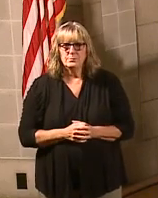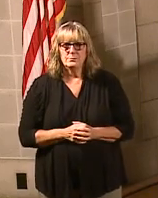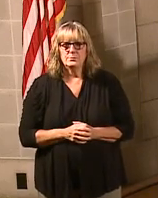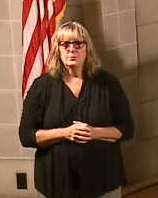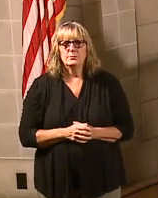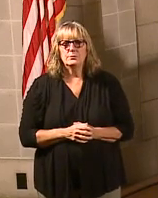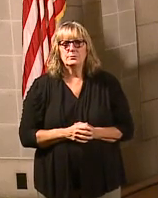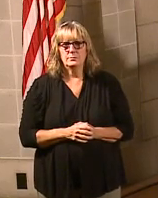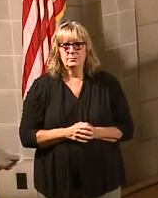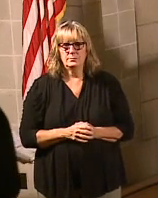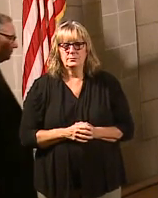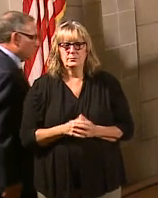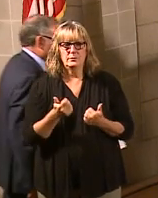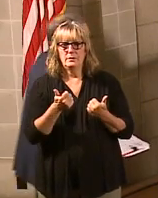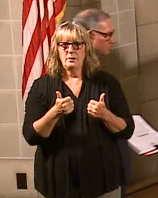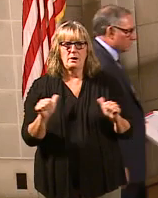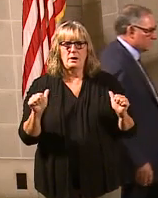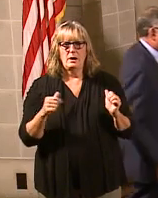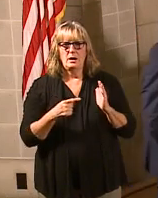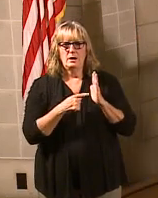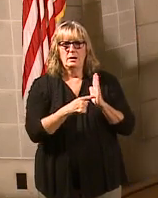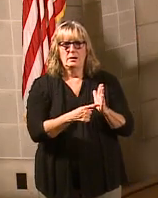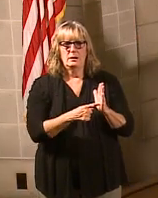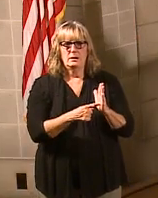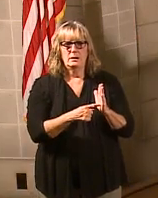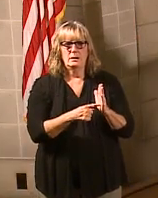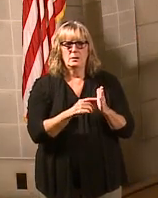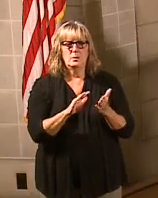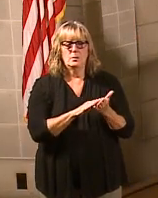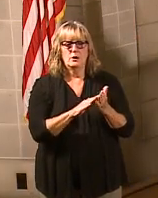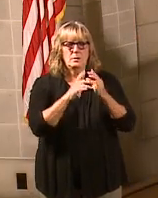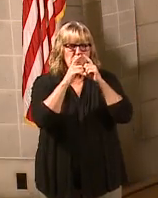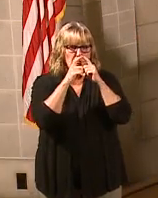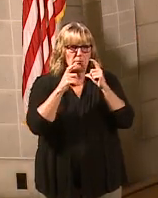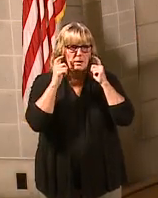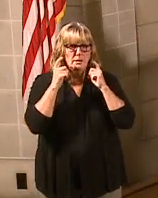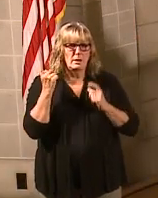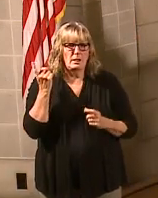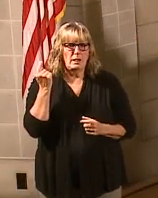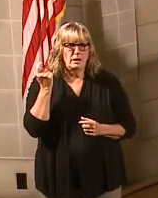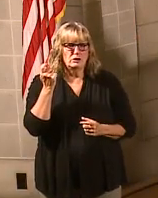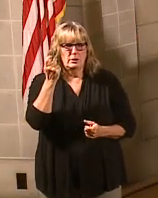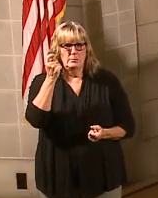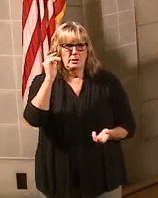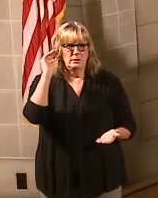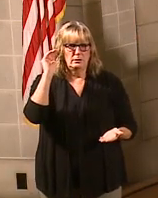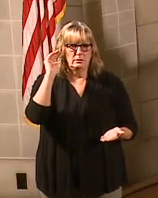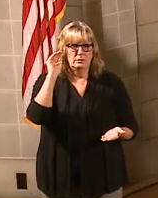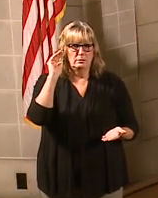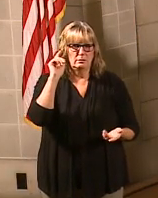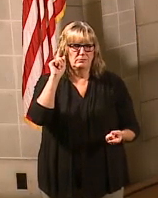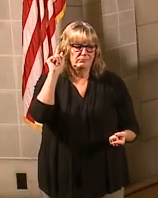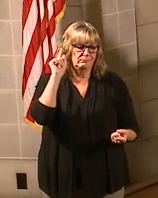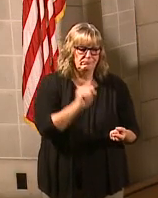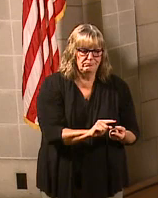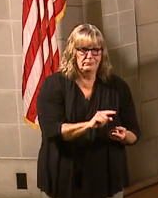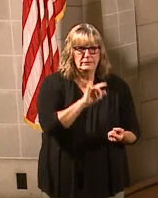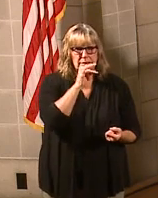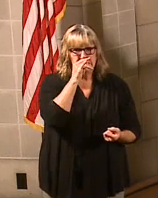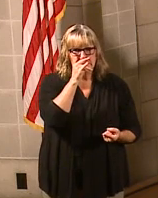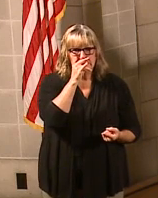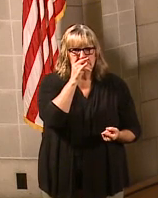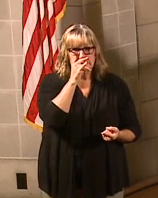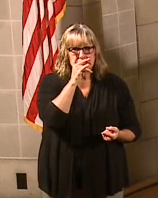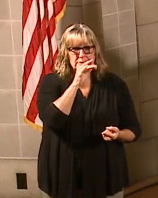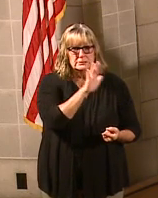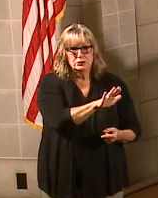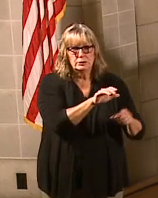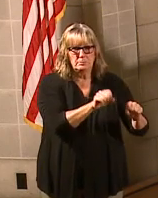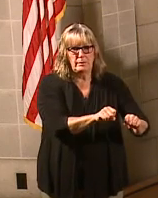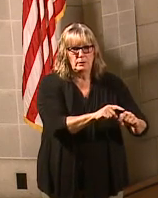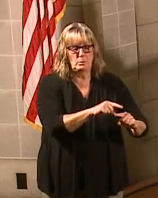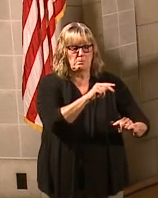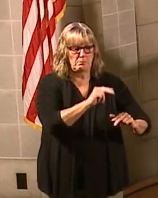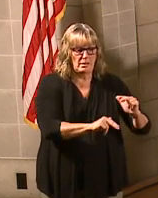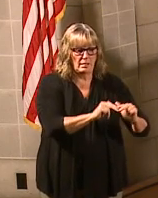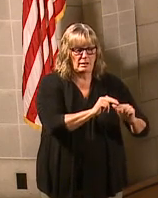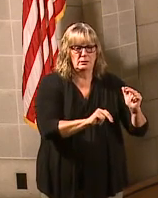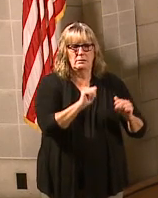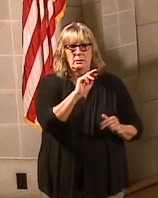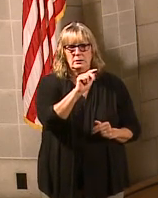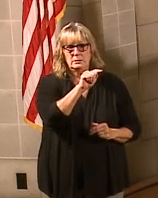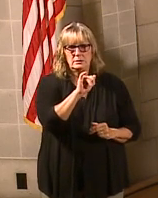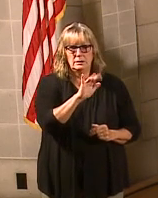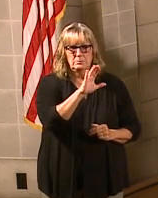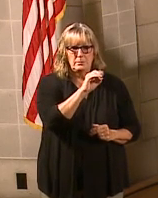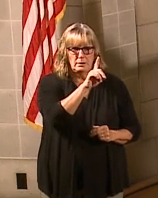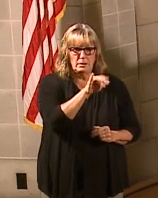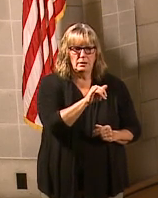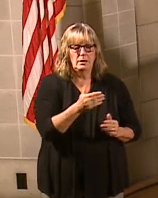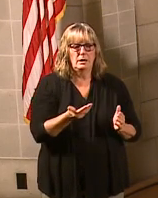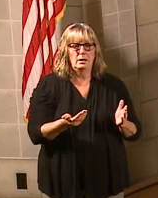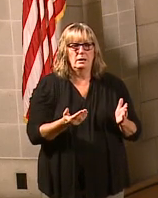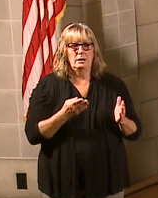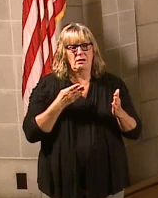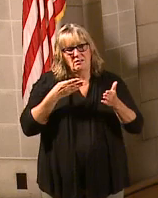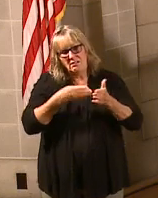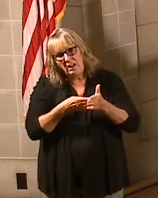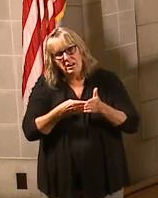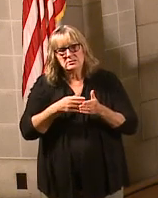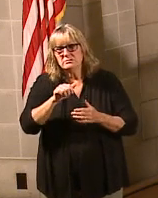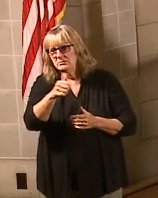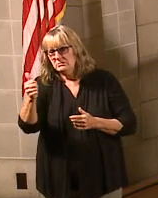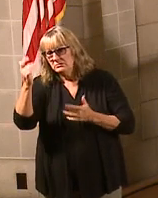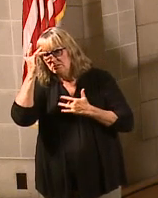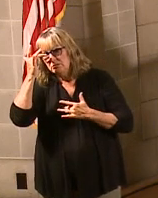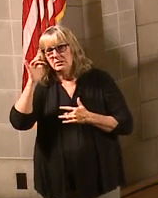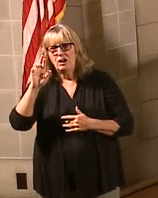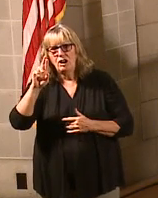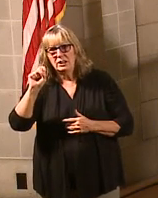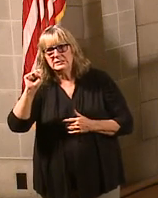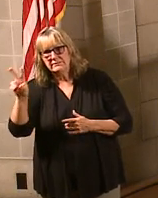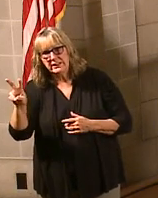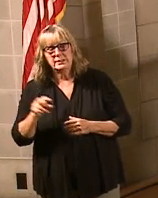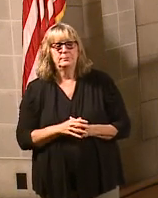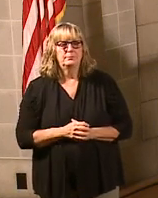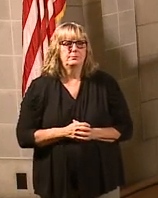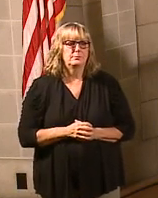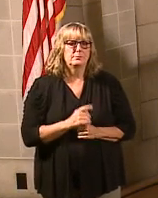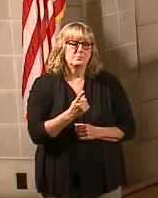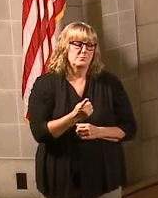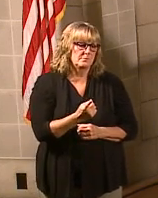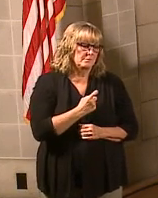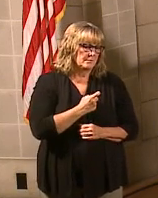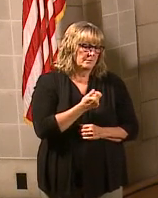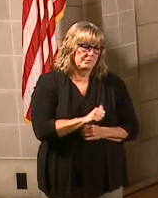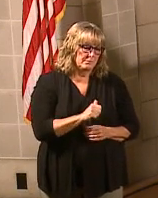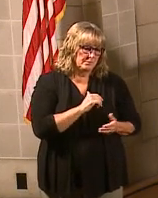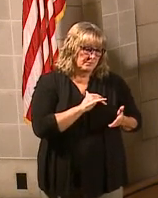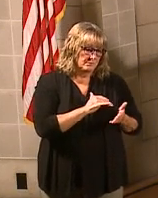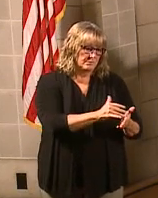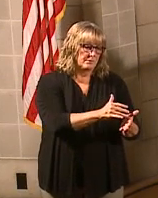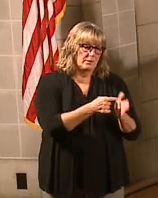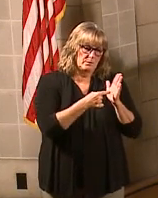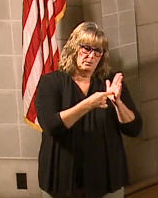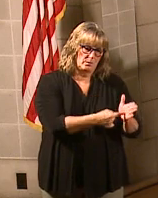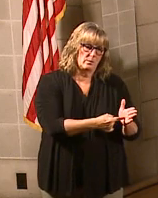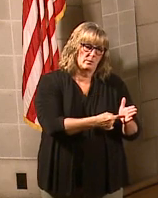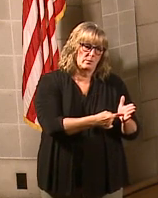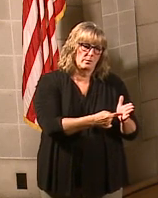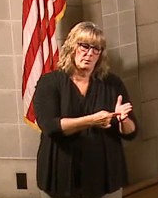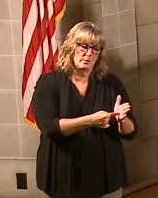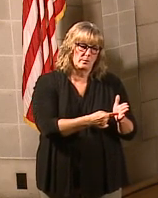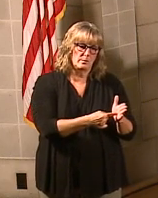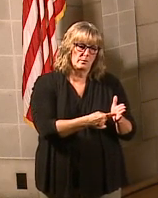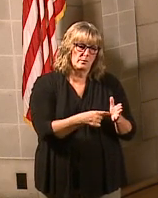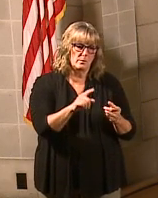LEAST FOR RISK.